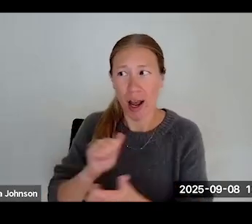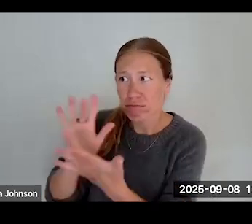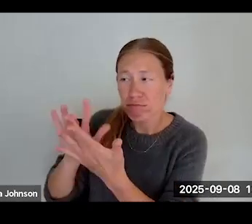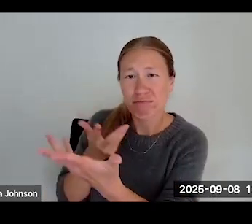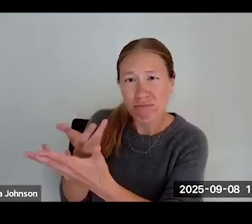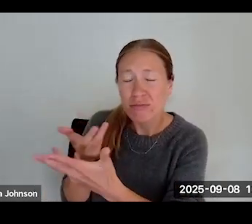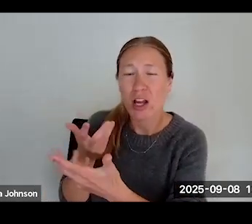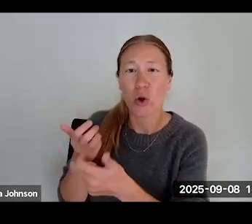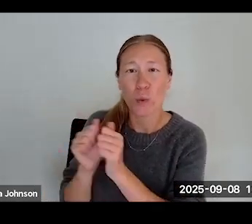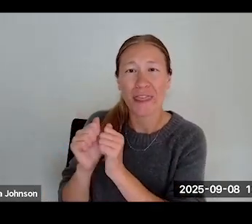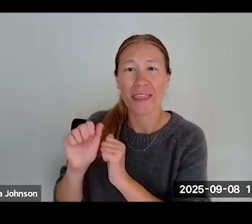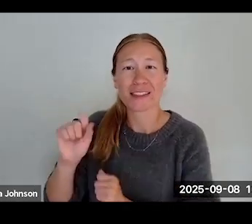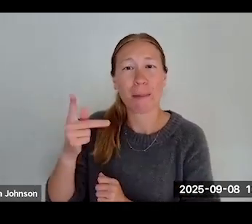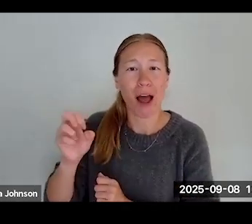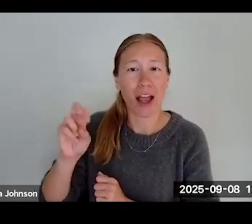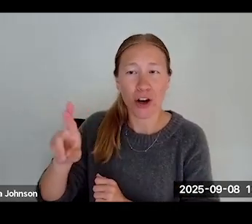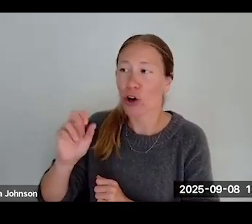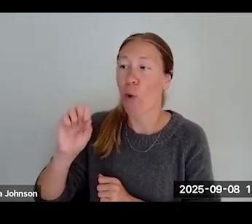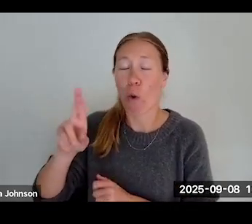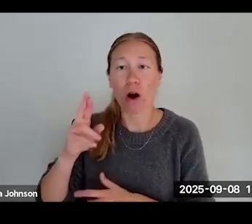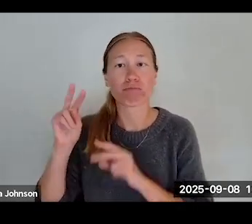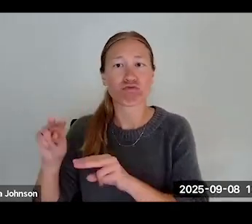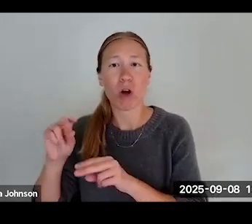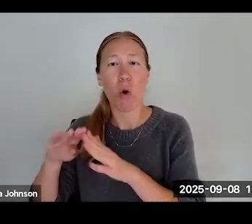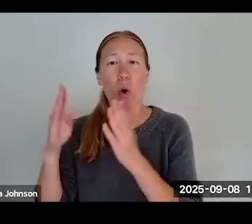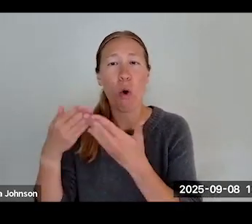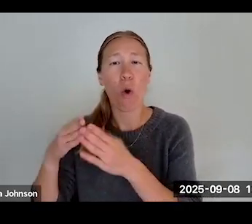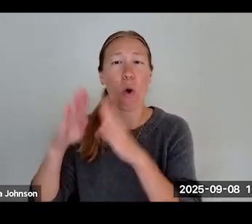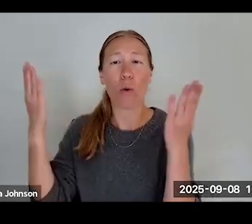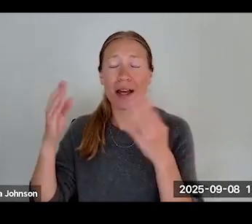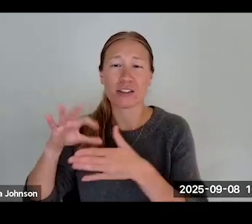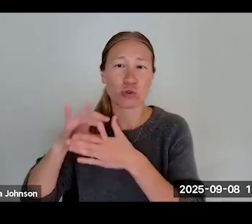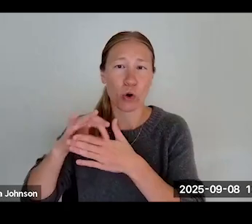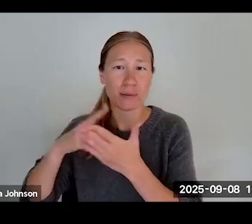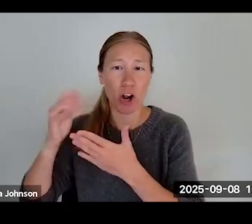or work on the changes for open source products. Otherwise, you may need to seek an alternative product.